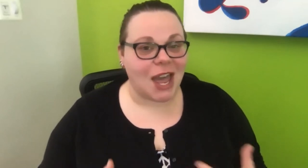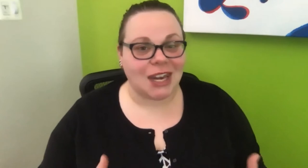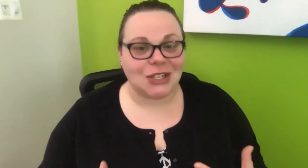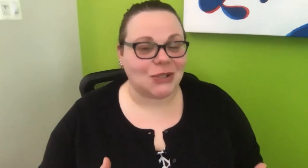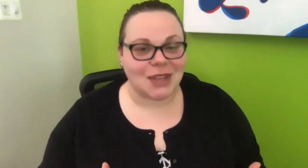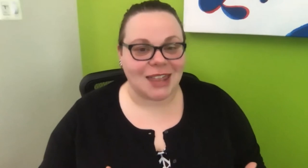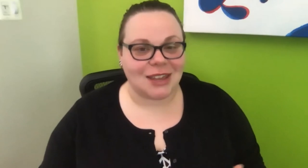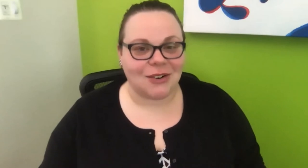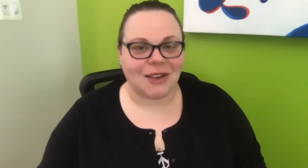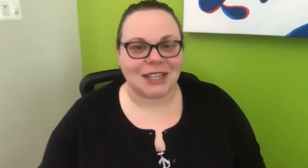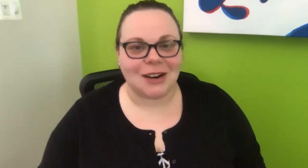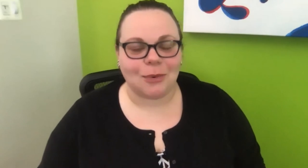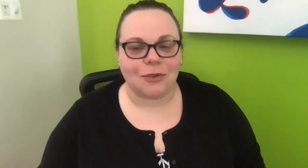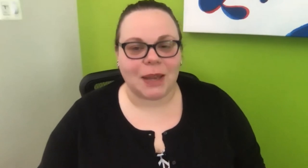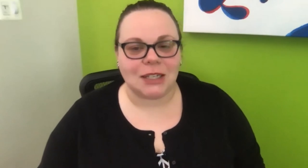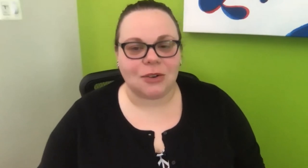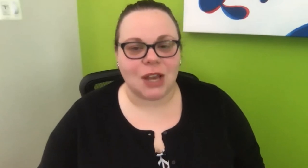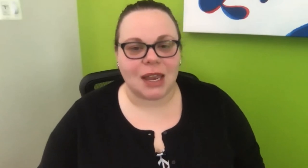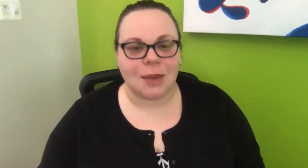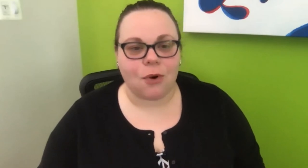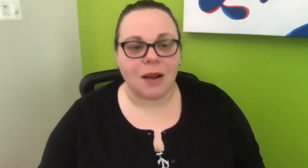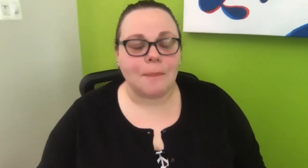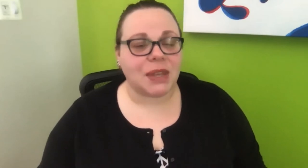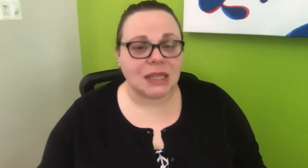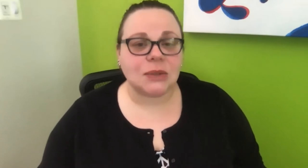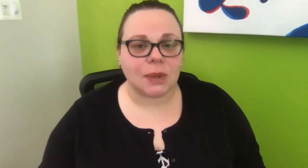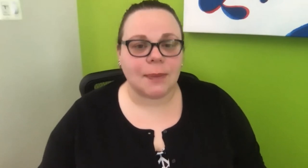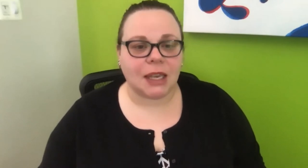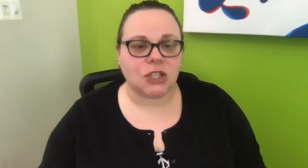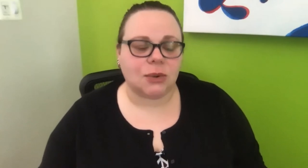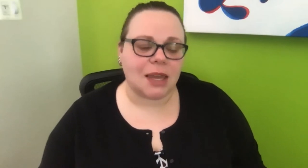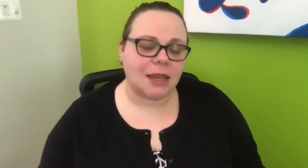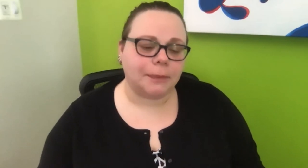They don’t have to get it approved by DOJ anymore. I think that’s a really big issue. And I think